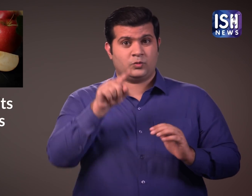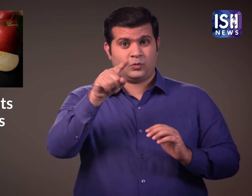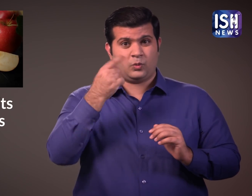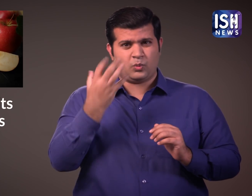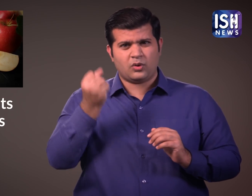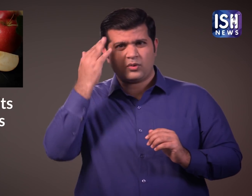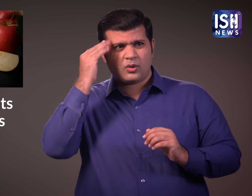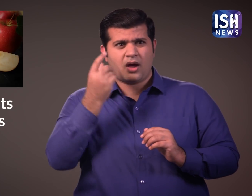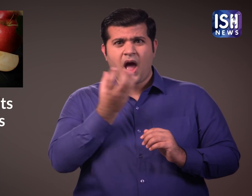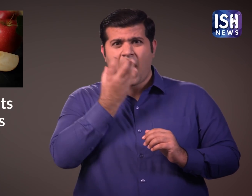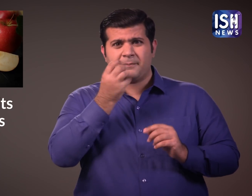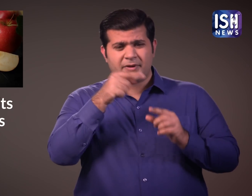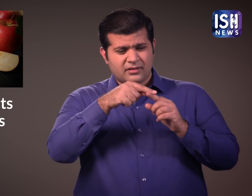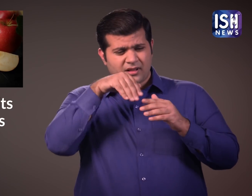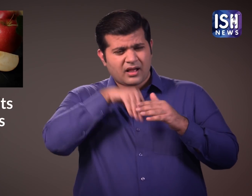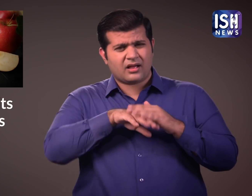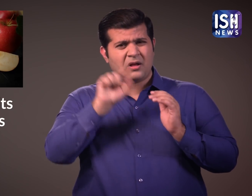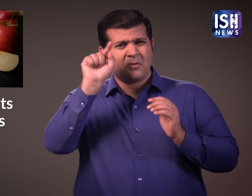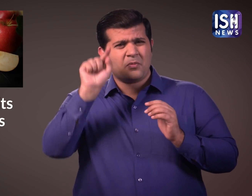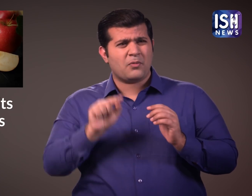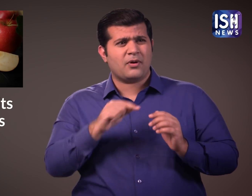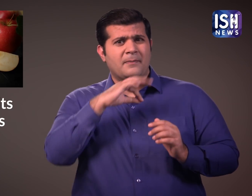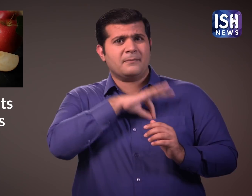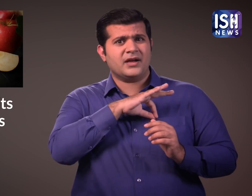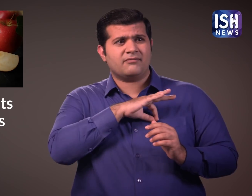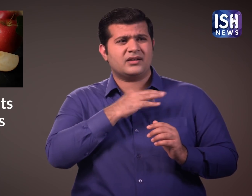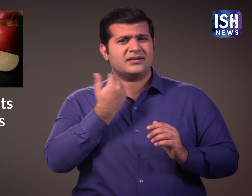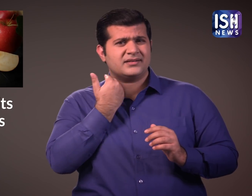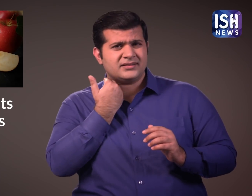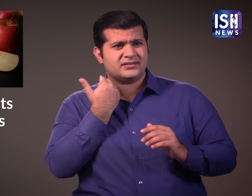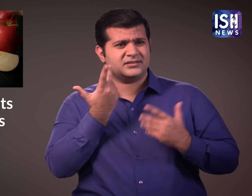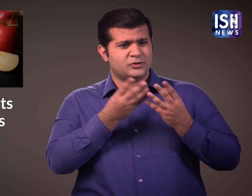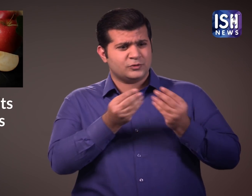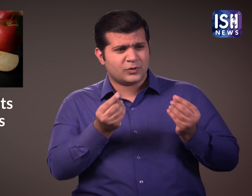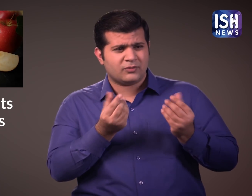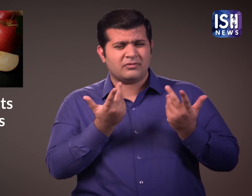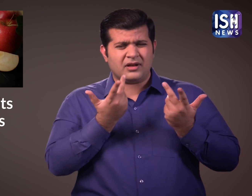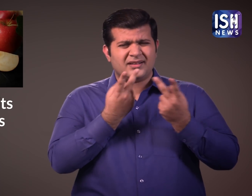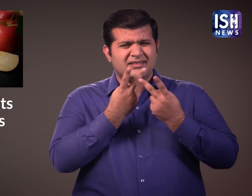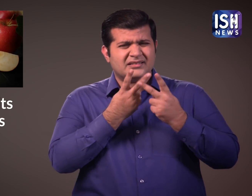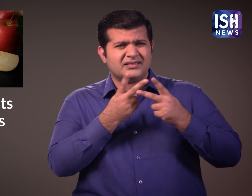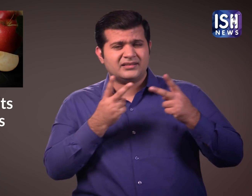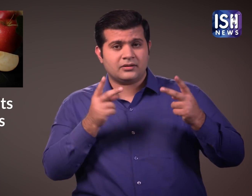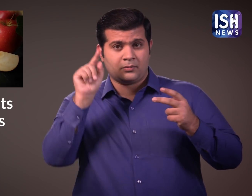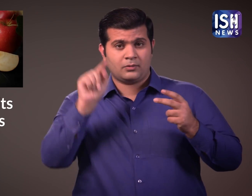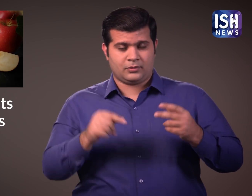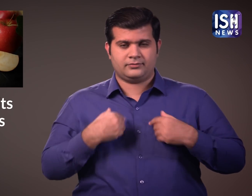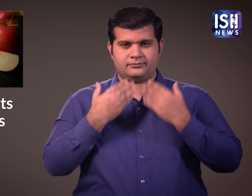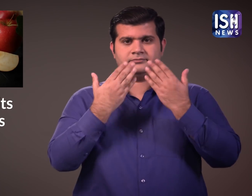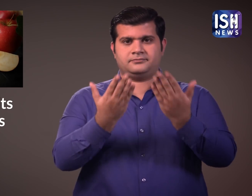Do you want to know the benefits of Apples then keep watching. Let me tell you.